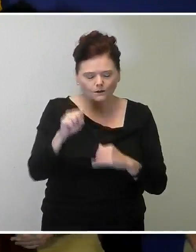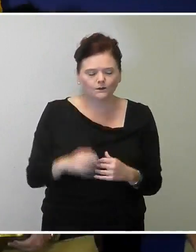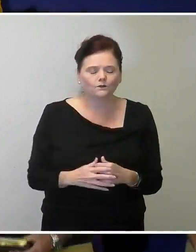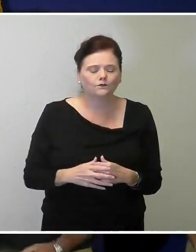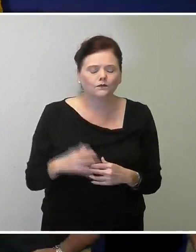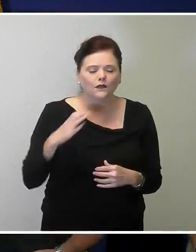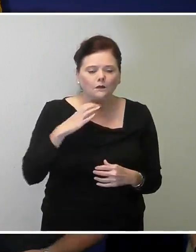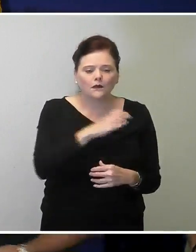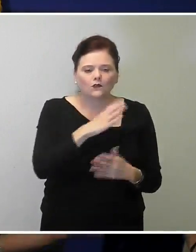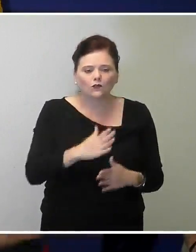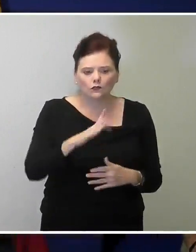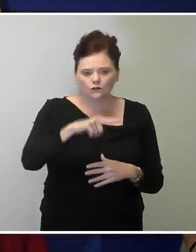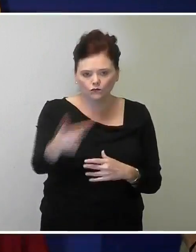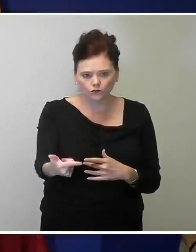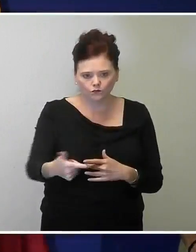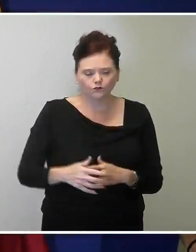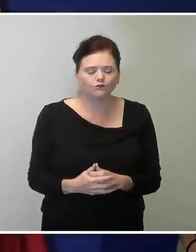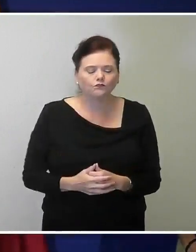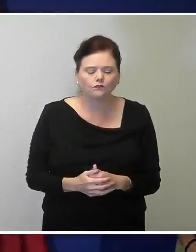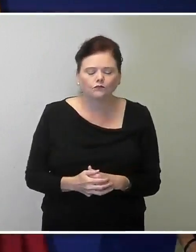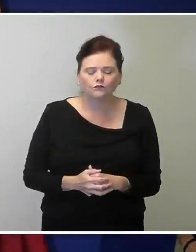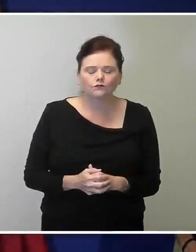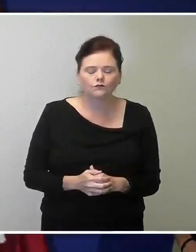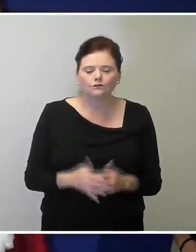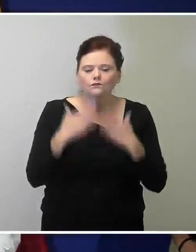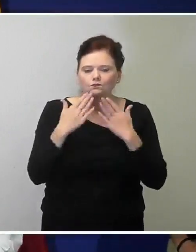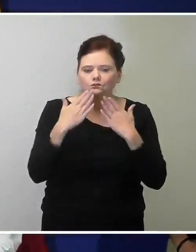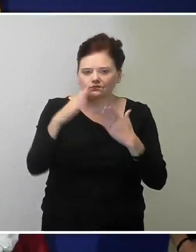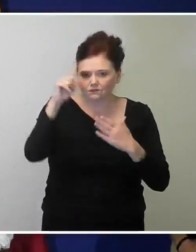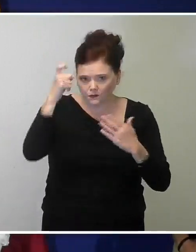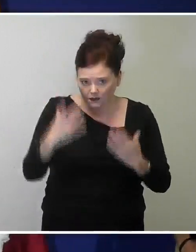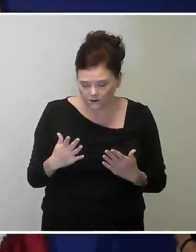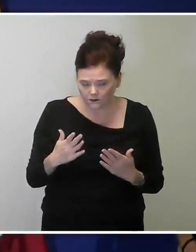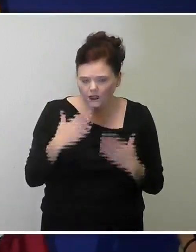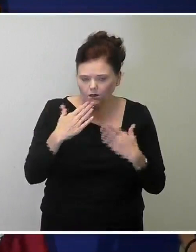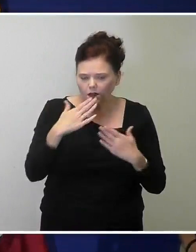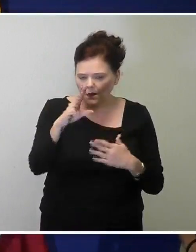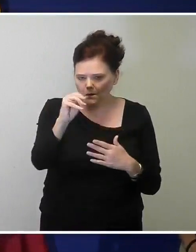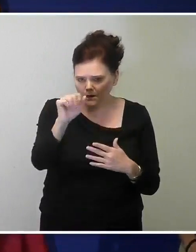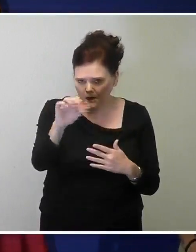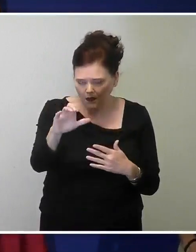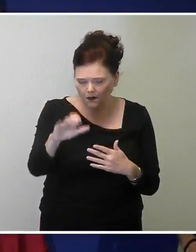BEING HARRIS ON COUNTY RESIDENT. EYE AND YEARS ON THE GROUND OVER